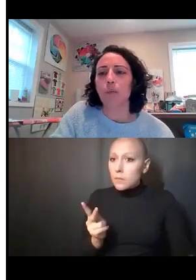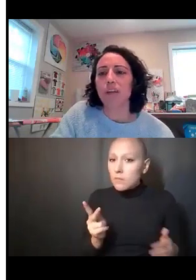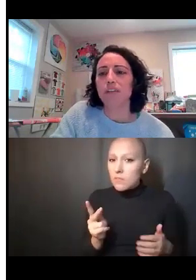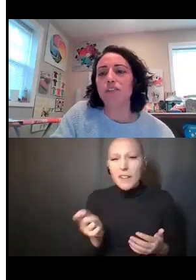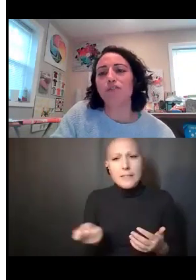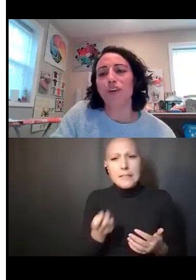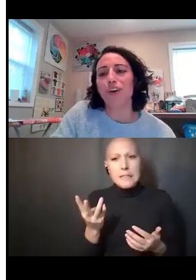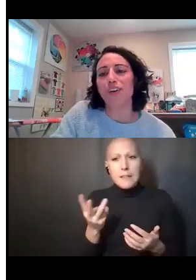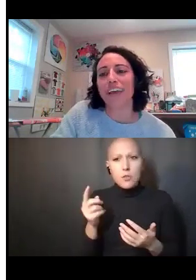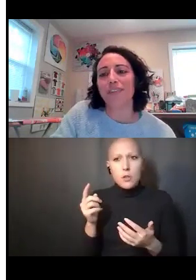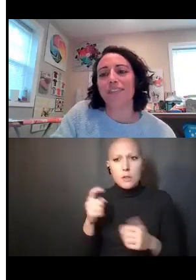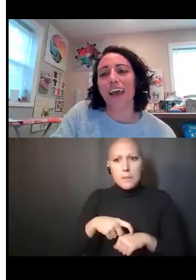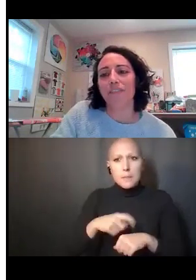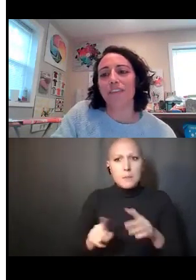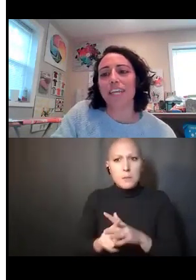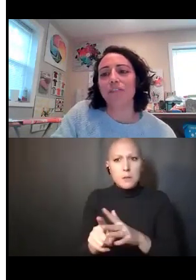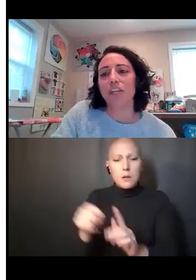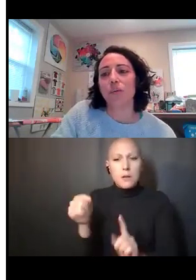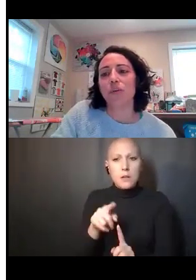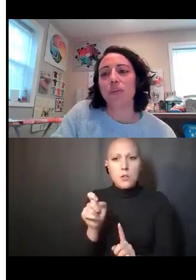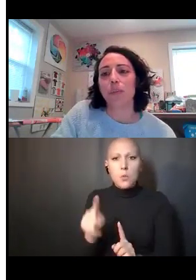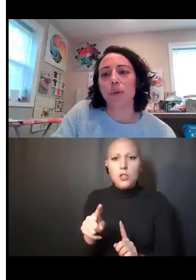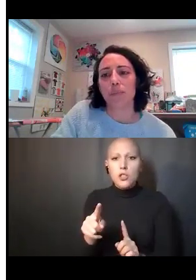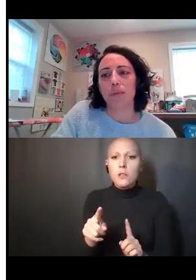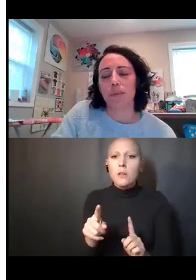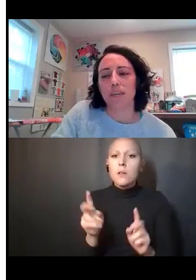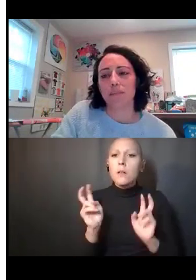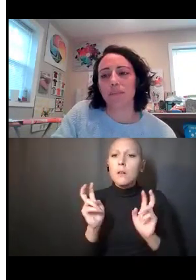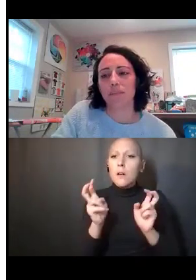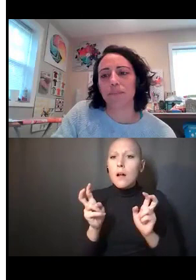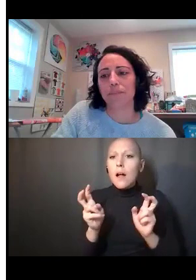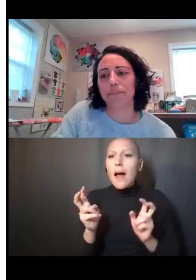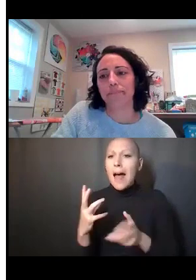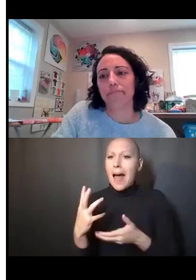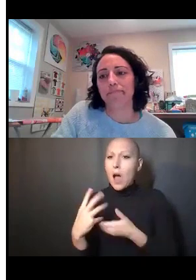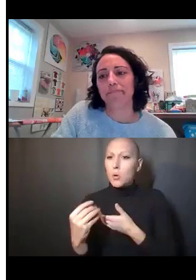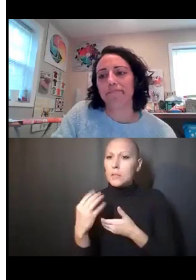What does "falls outside of an individual's appointment" mean?